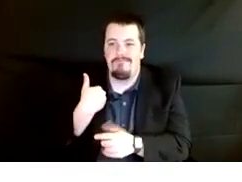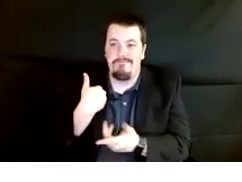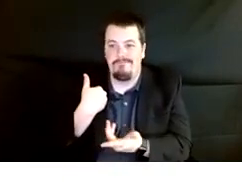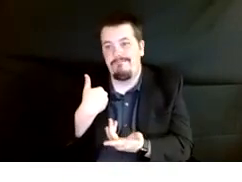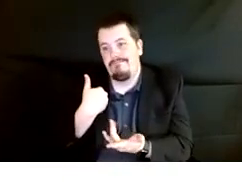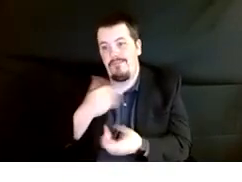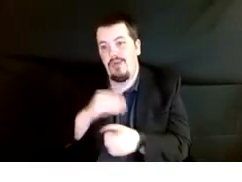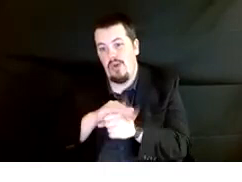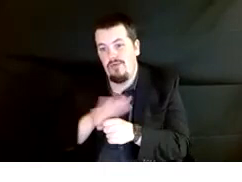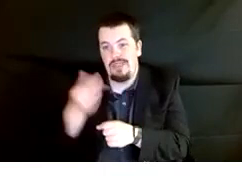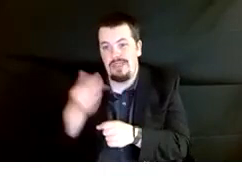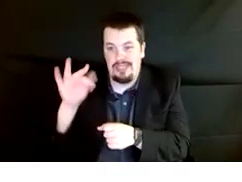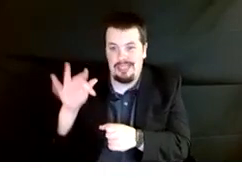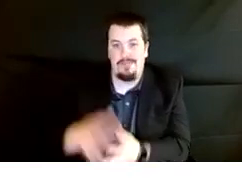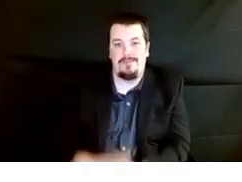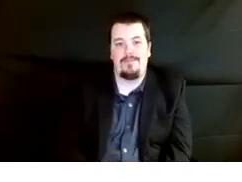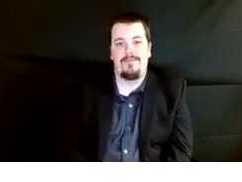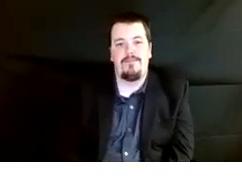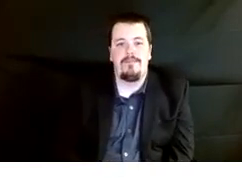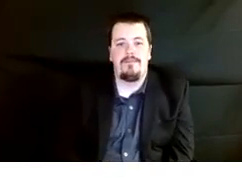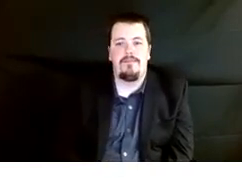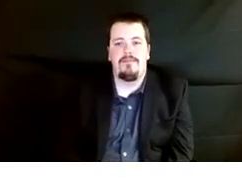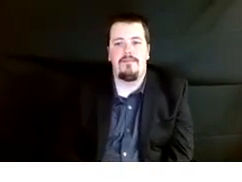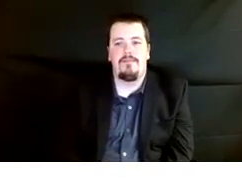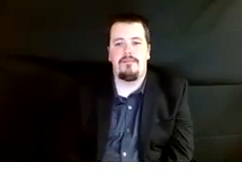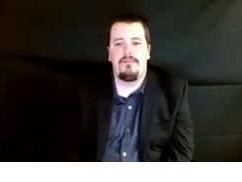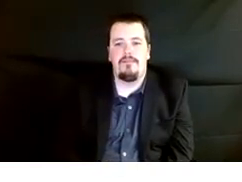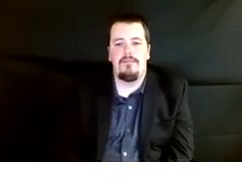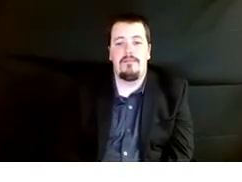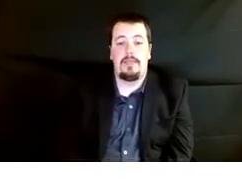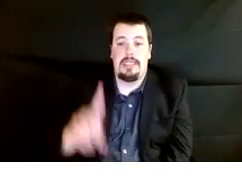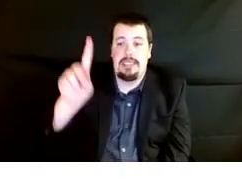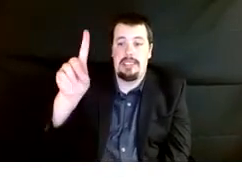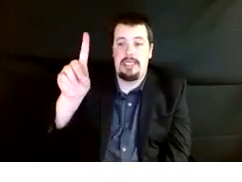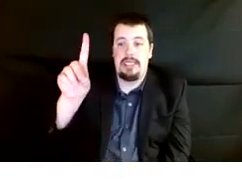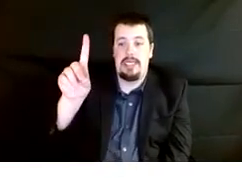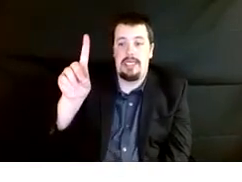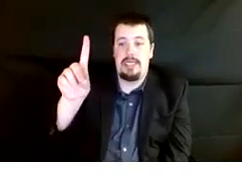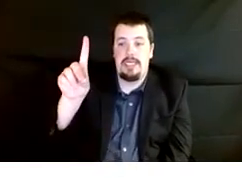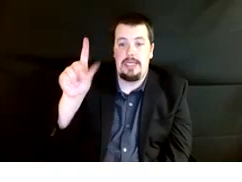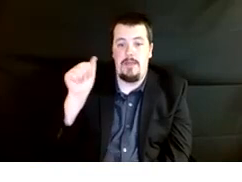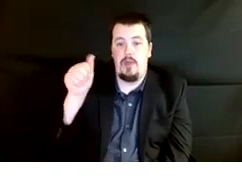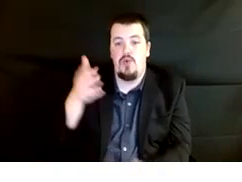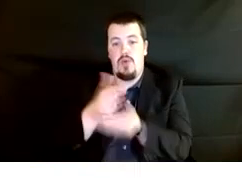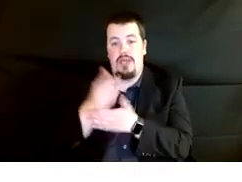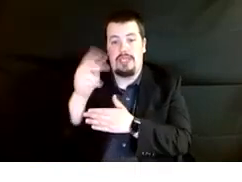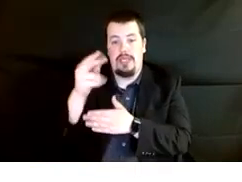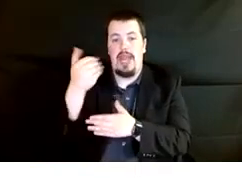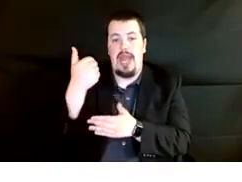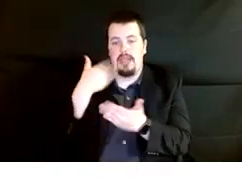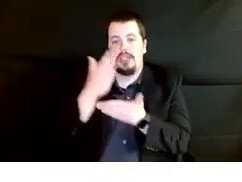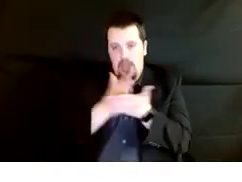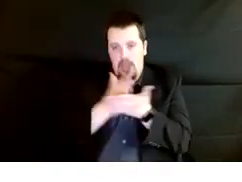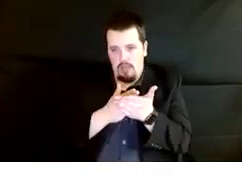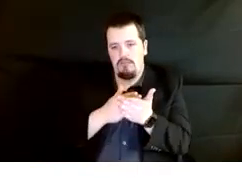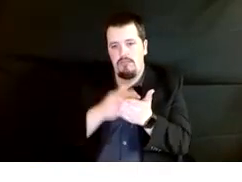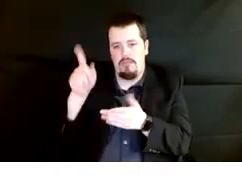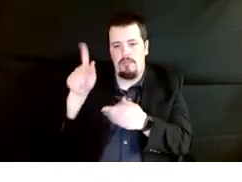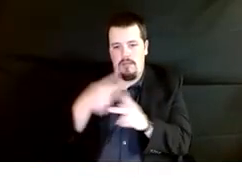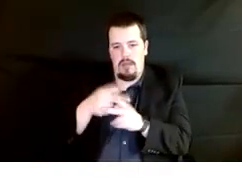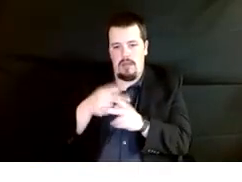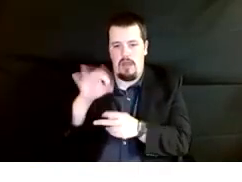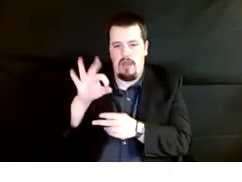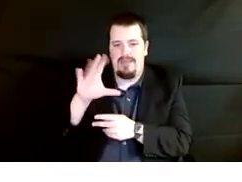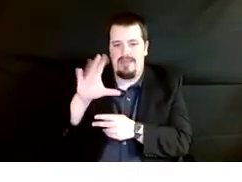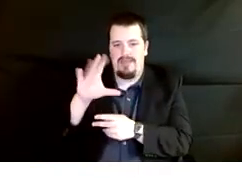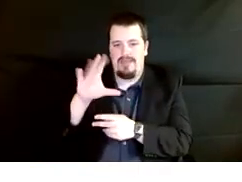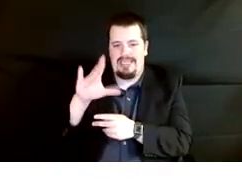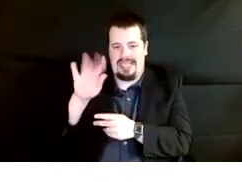virus.... Disability Rights Tennessee does take some employment discrimination cases um but um they can